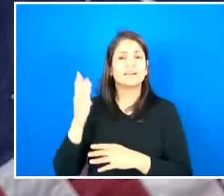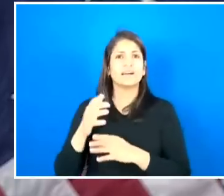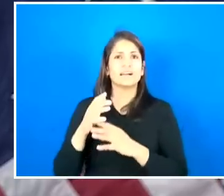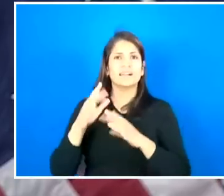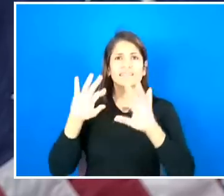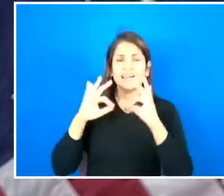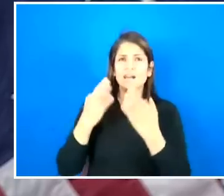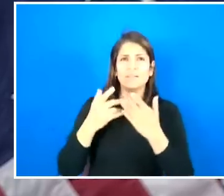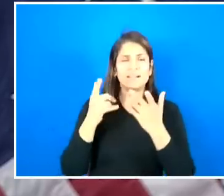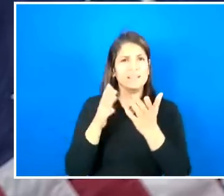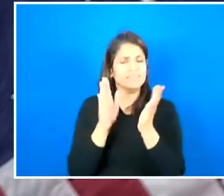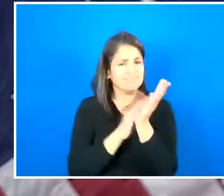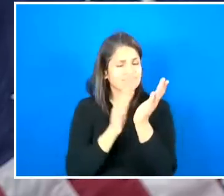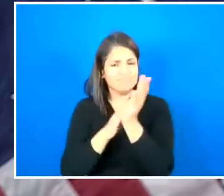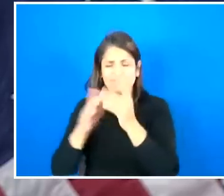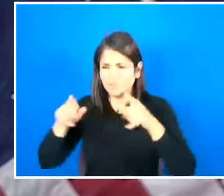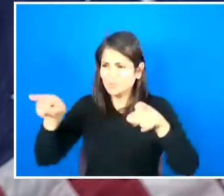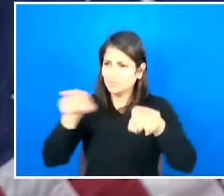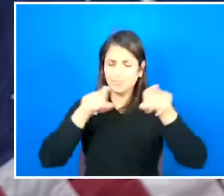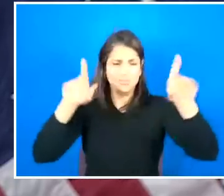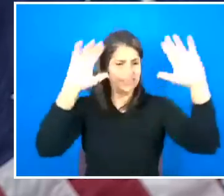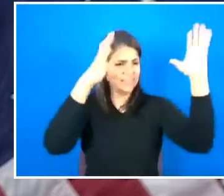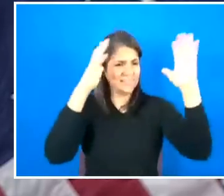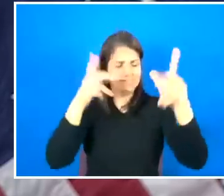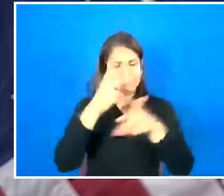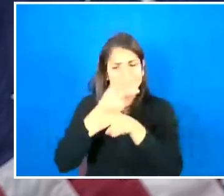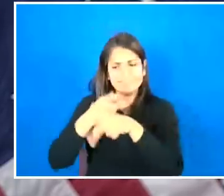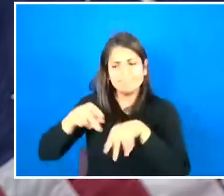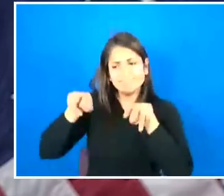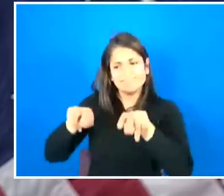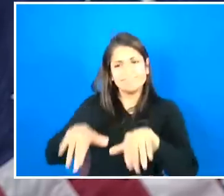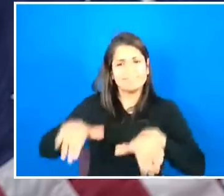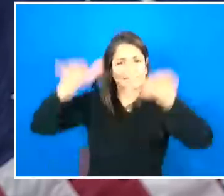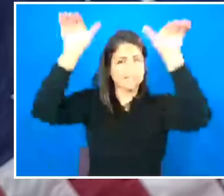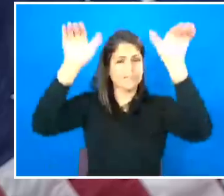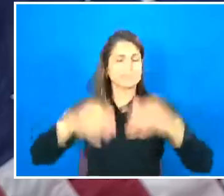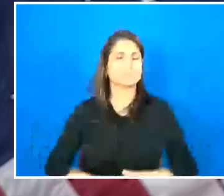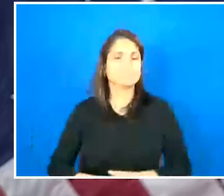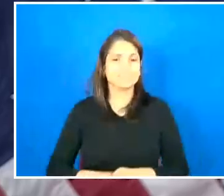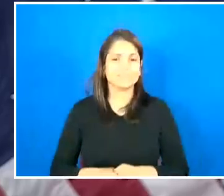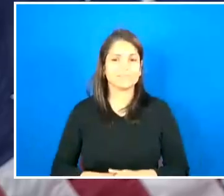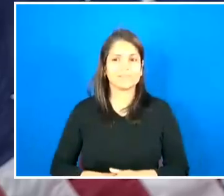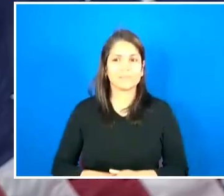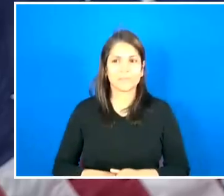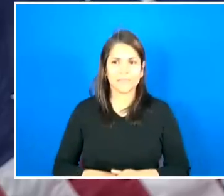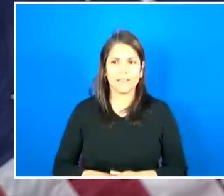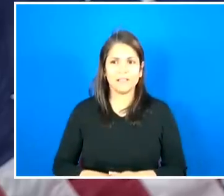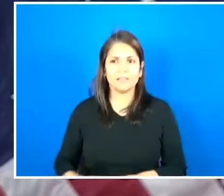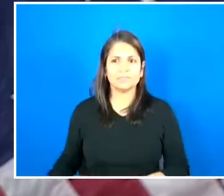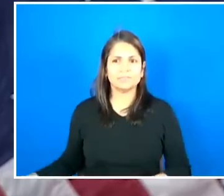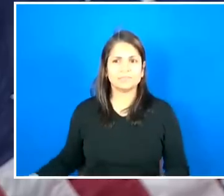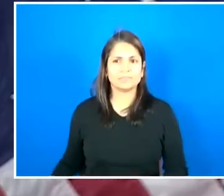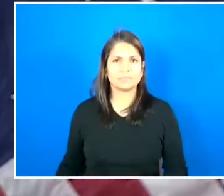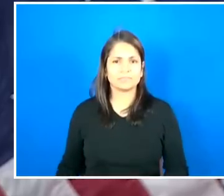IDKS AND THE HARD WORK THEY DO BUT EVERY KIDG ETS THERE BECAUSE OF THE LOVE AND SUPPORT OF THEIR MIFALIES.